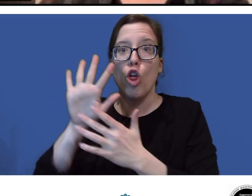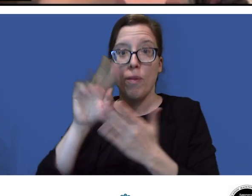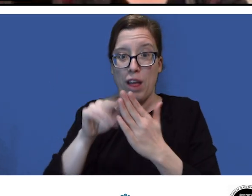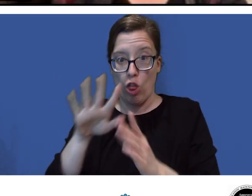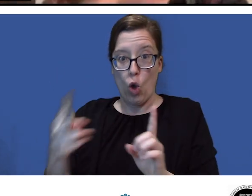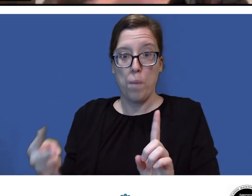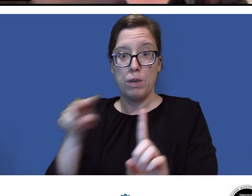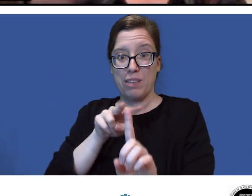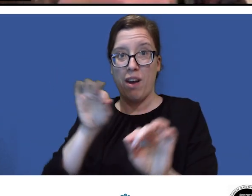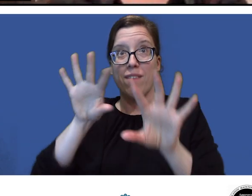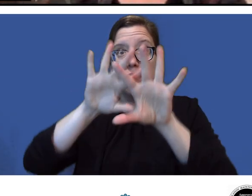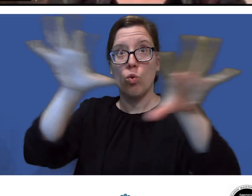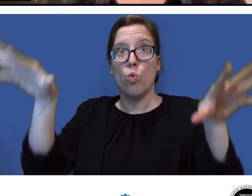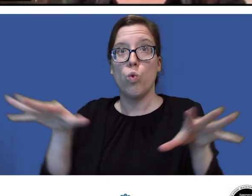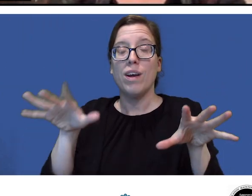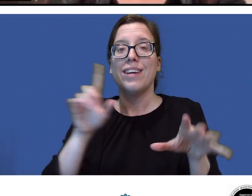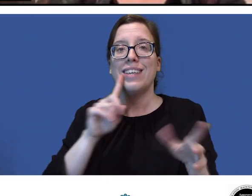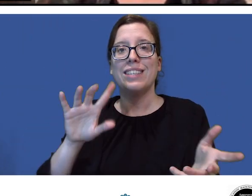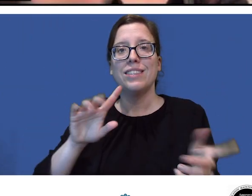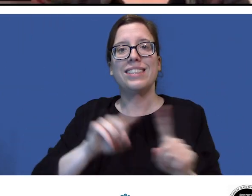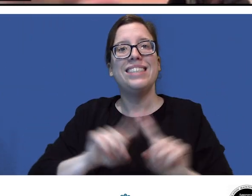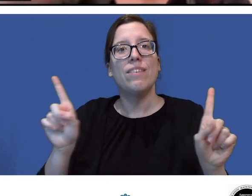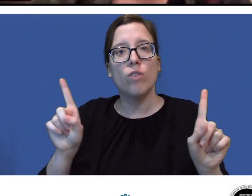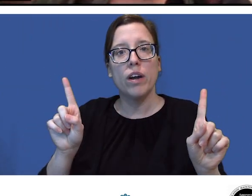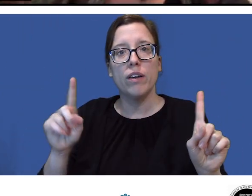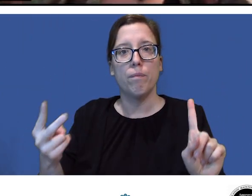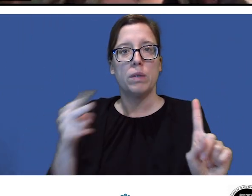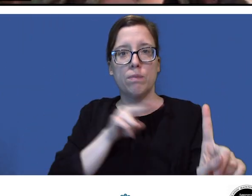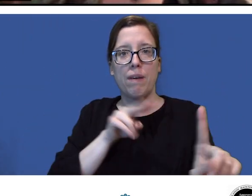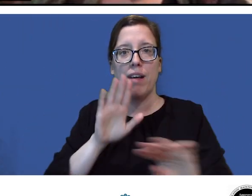So we have to compensate for all these things. We have to account